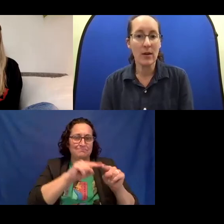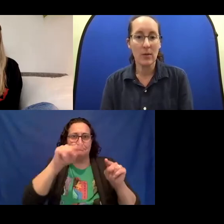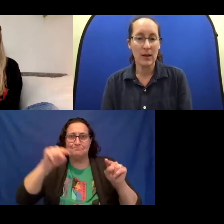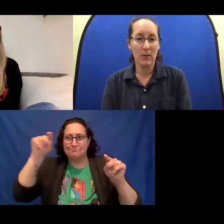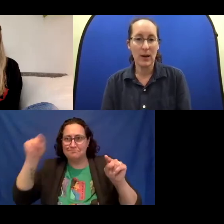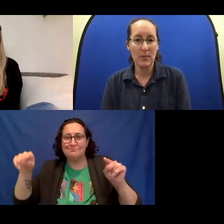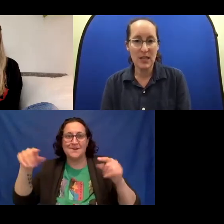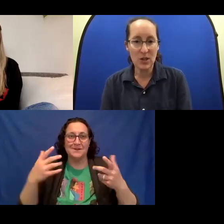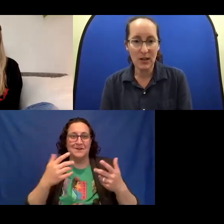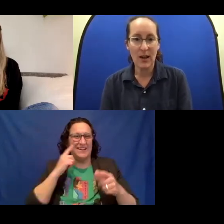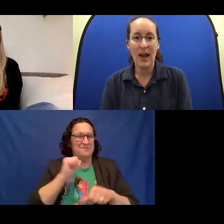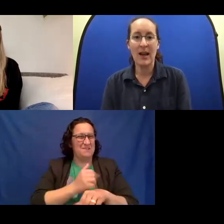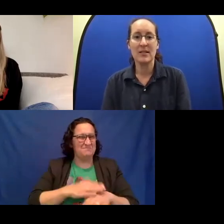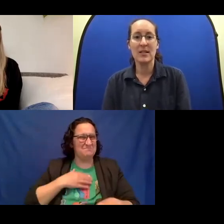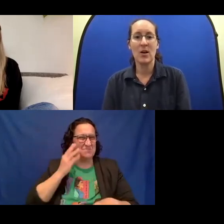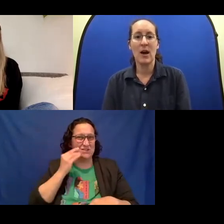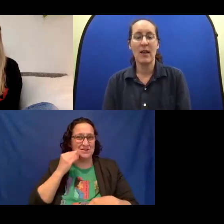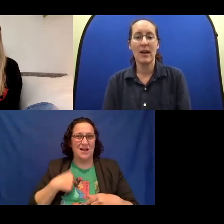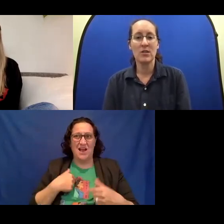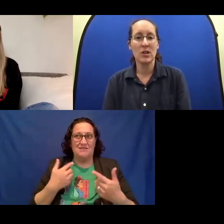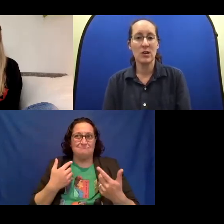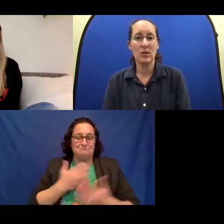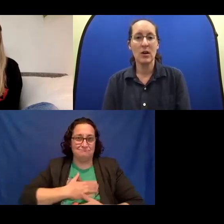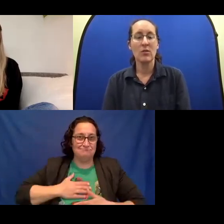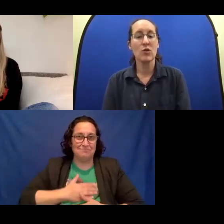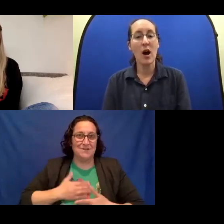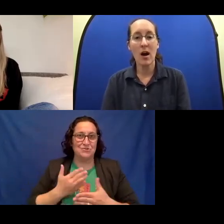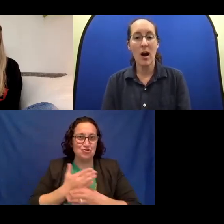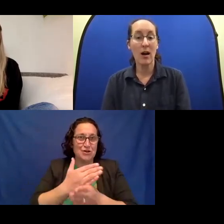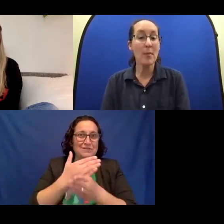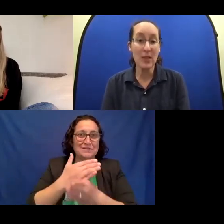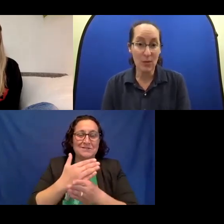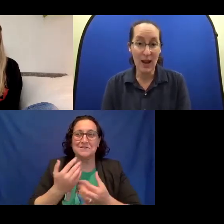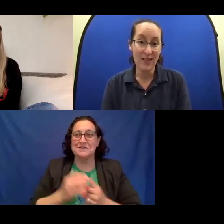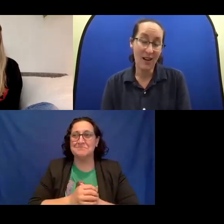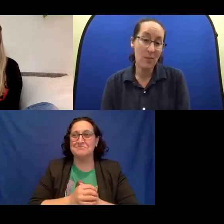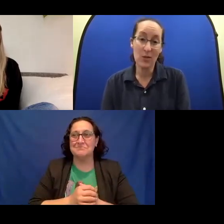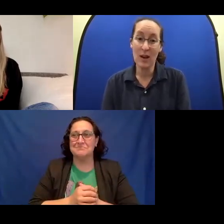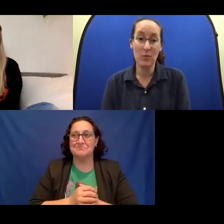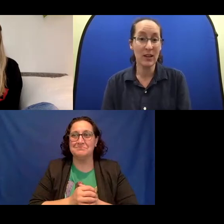when I'm teaching and so I like to draw a common thread and that common thread really is